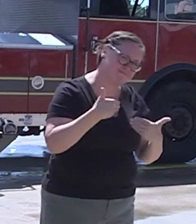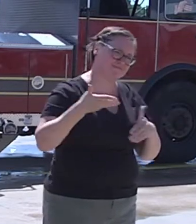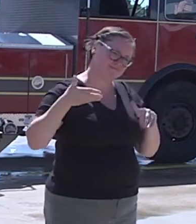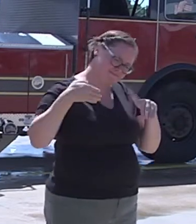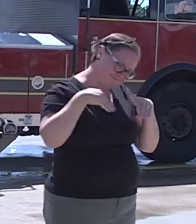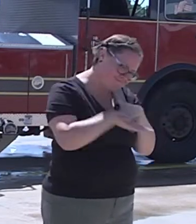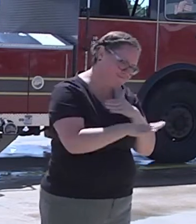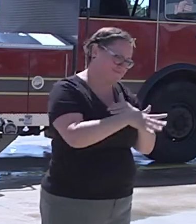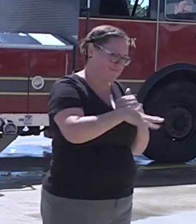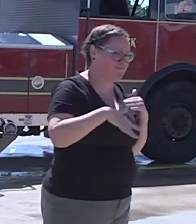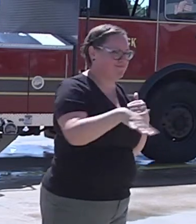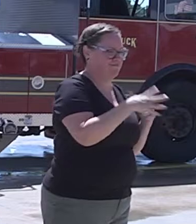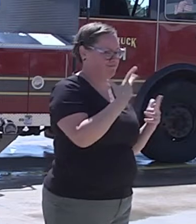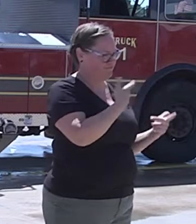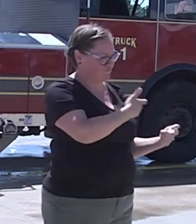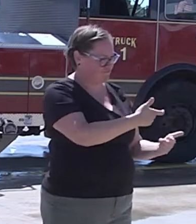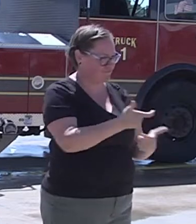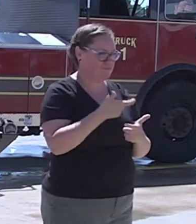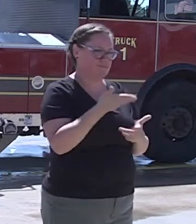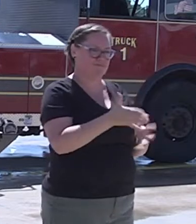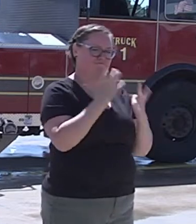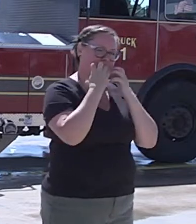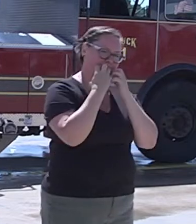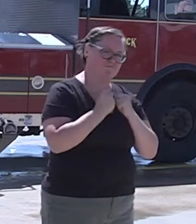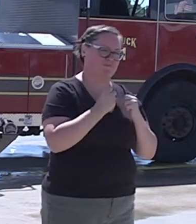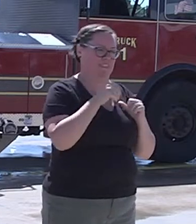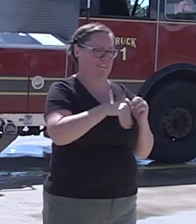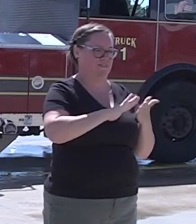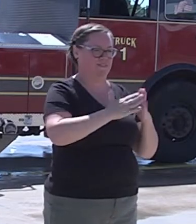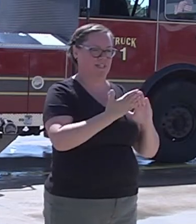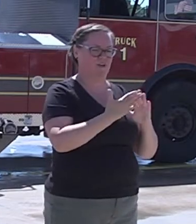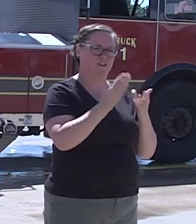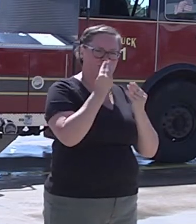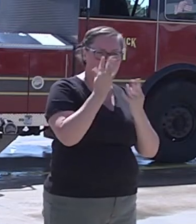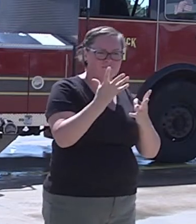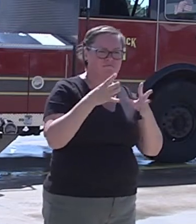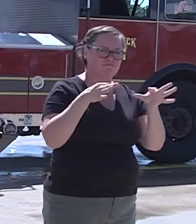great new uh assets we have in the downtown area and it really tells a story uh of The Life and